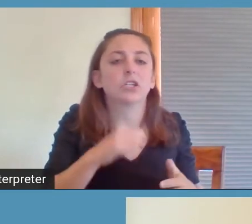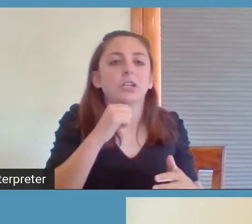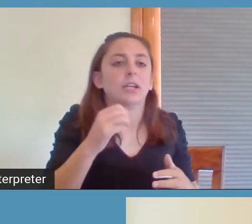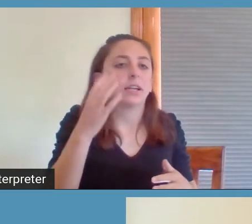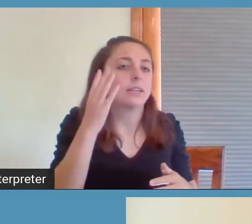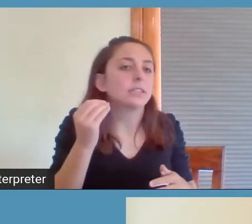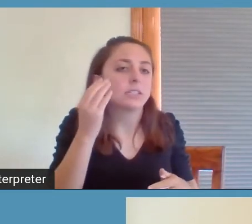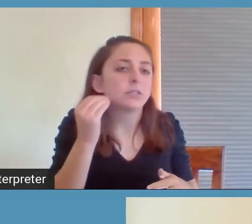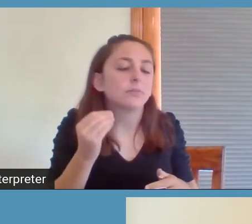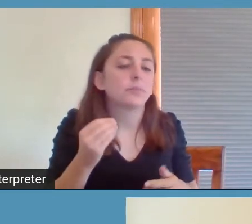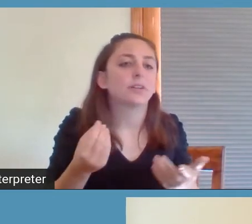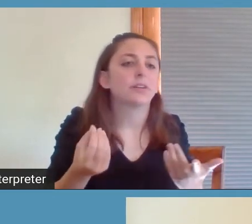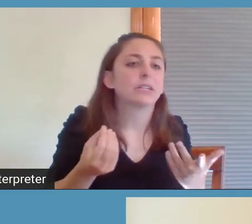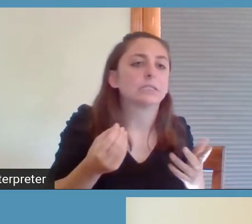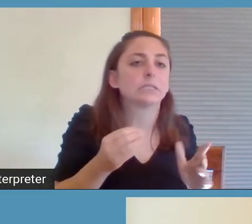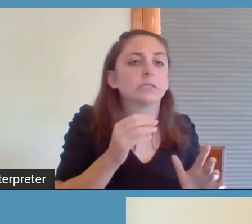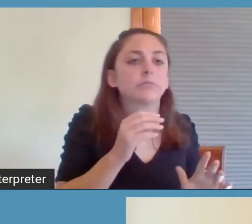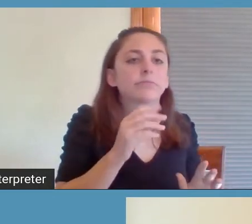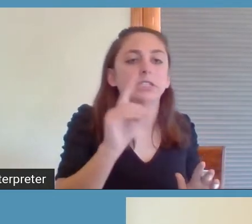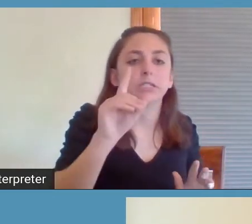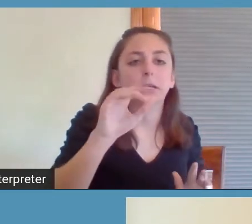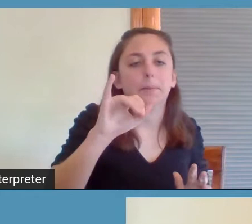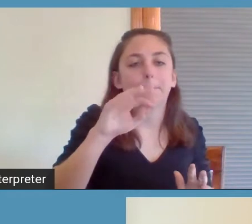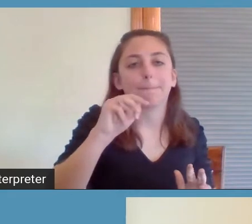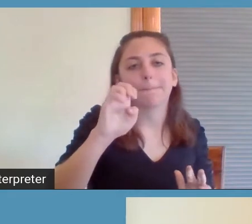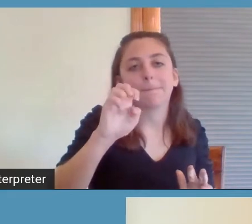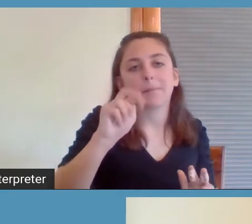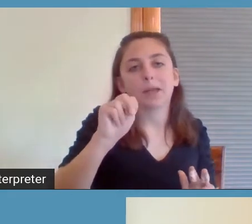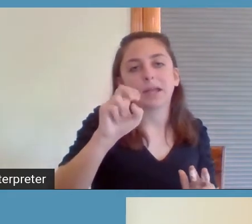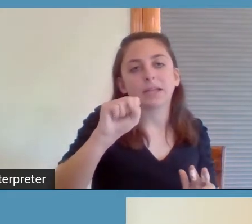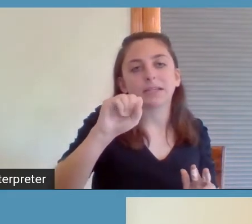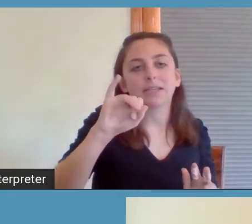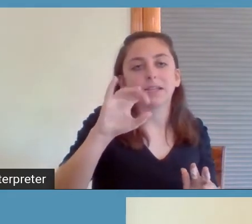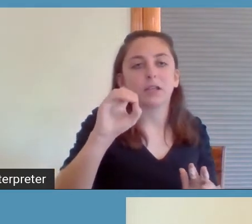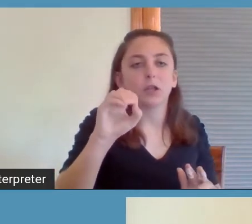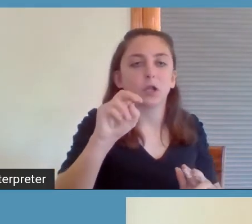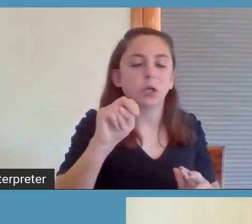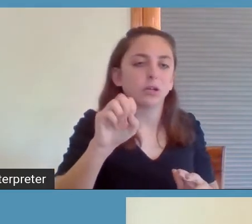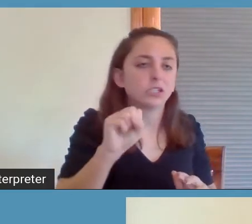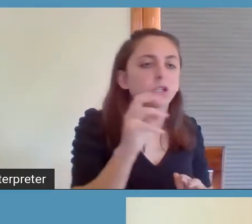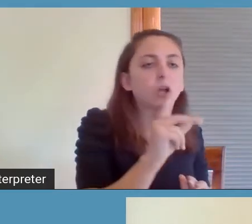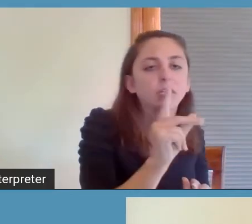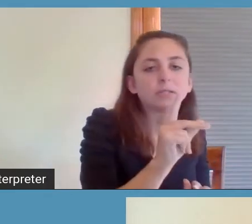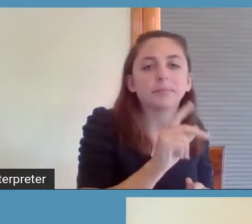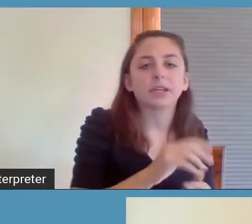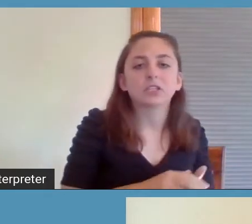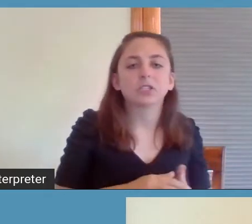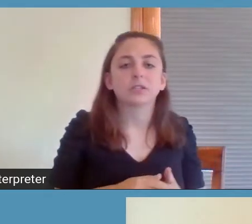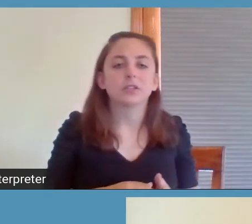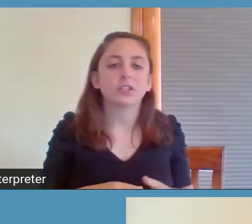of matrix we're really experiencing it for however you know tall that that you know virtual wall is